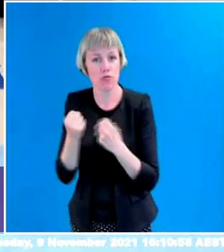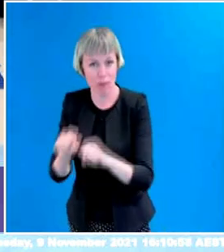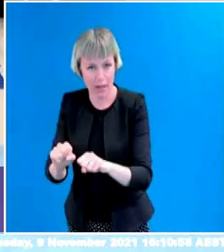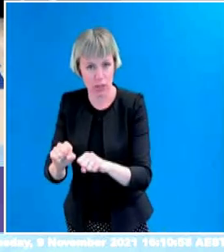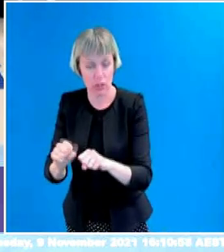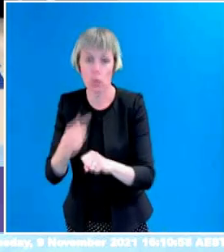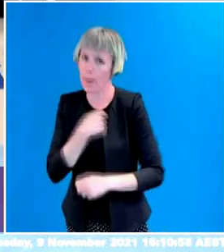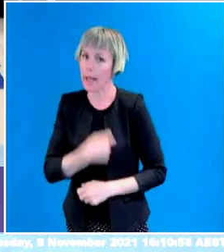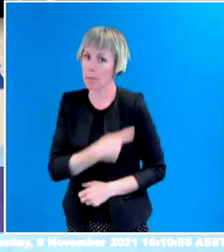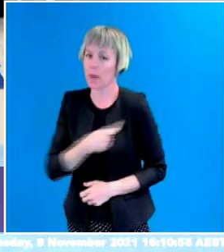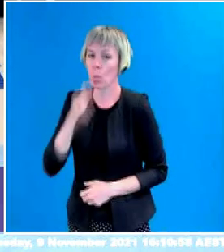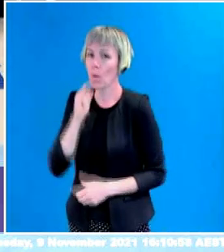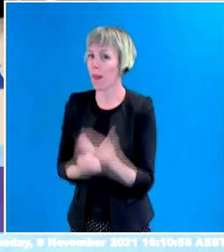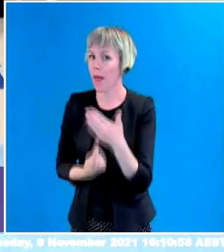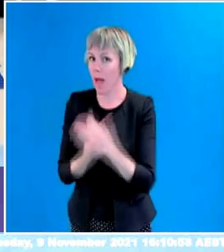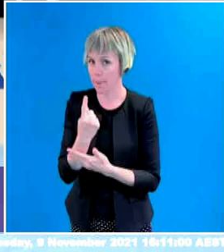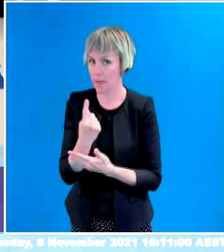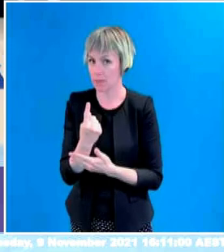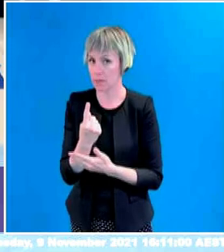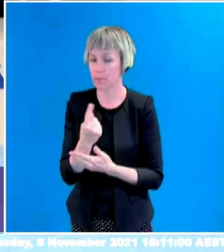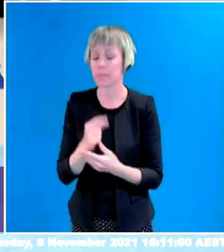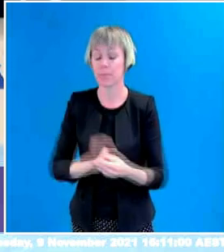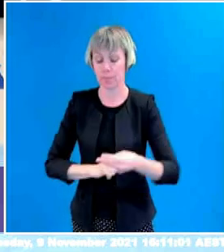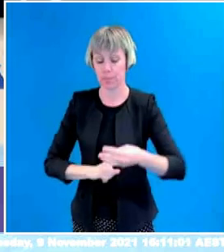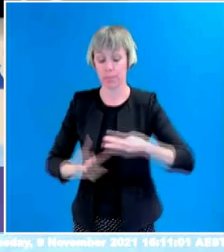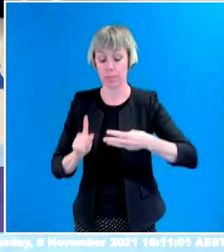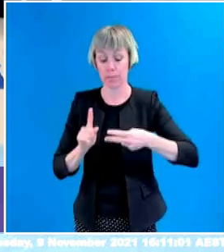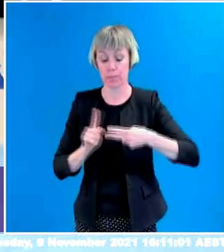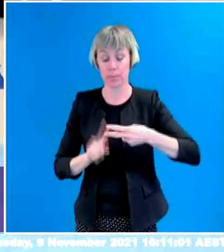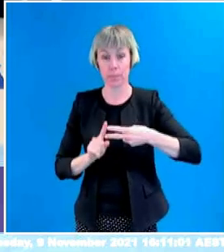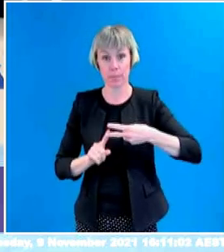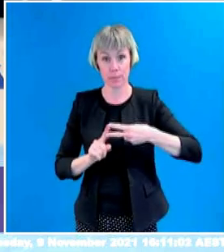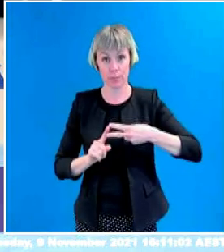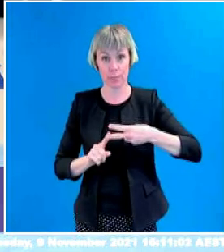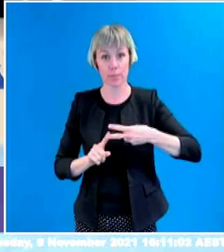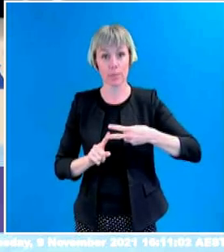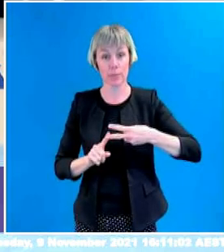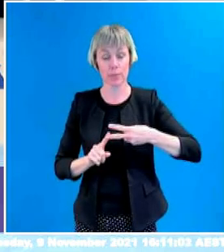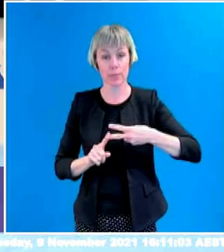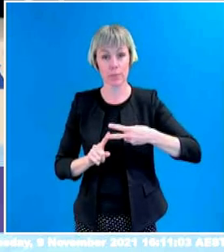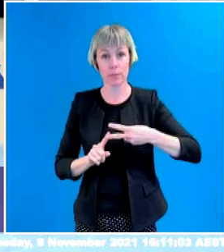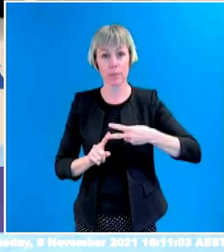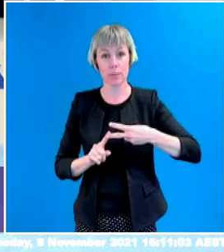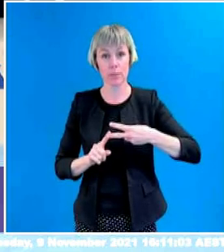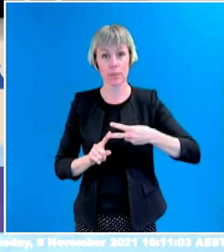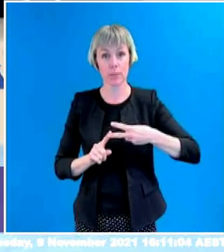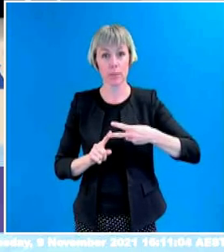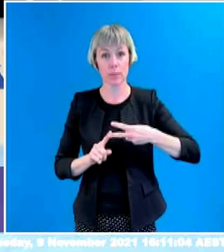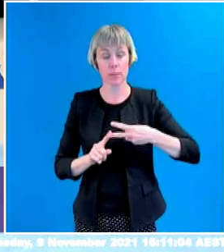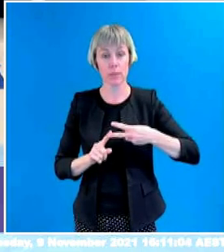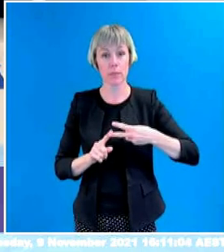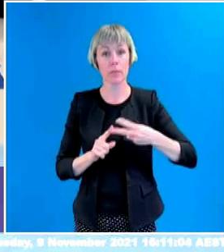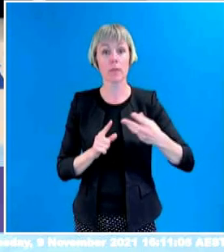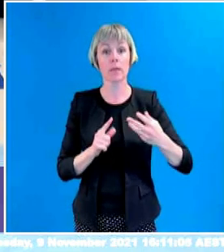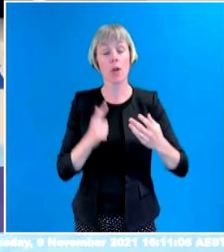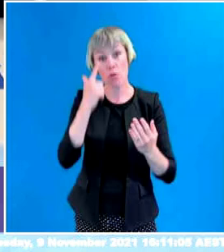The other thing I would say is that individual recommendations do get picked